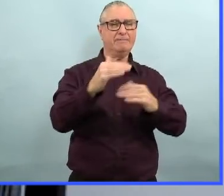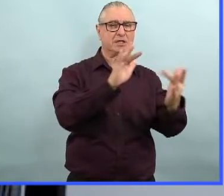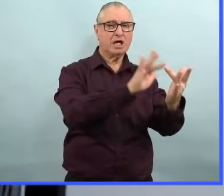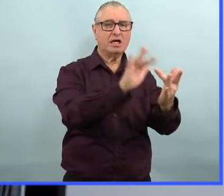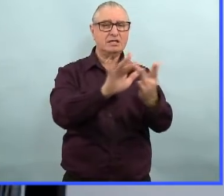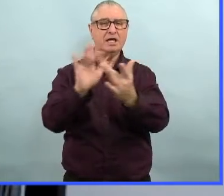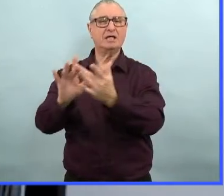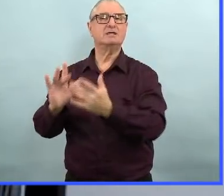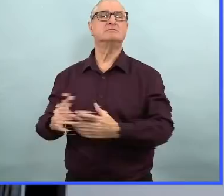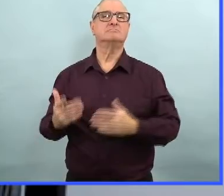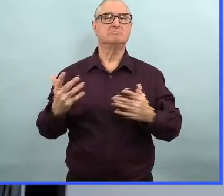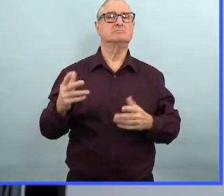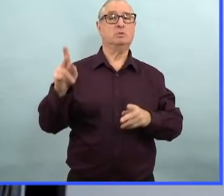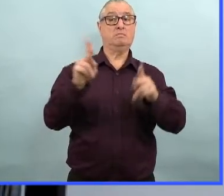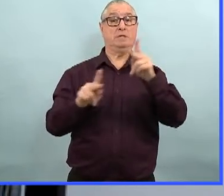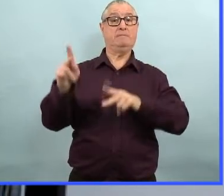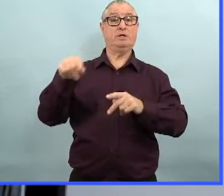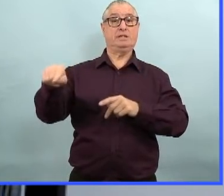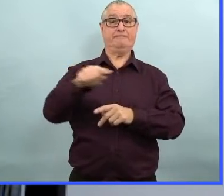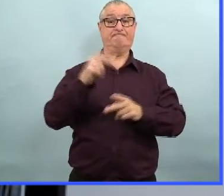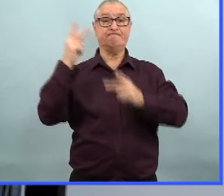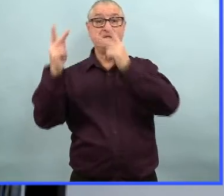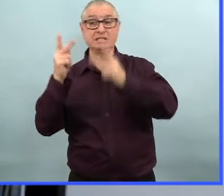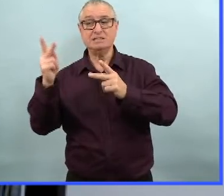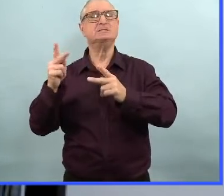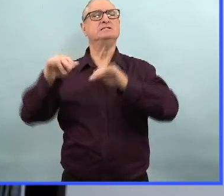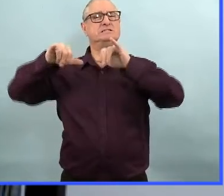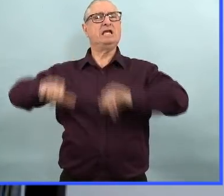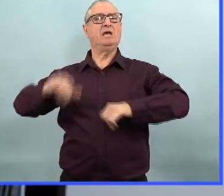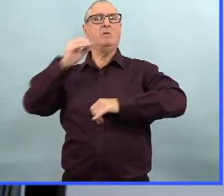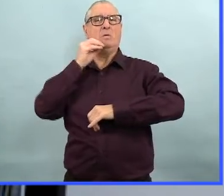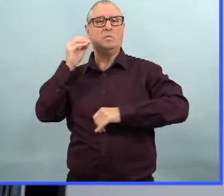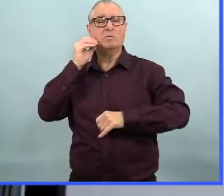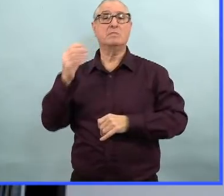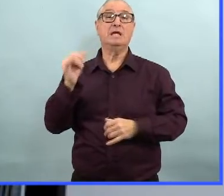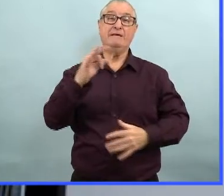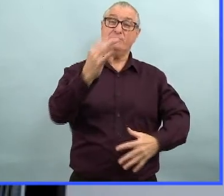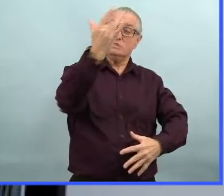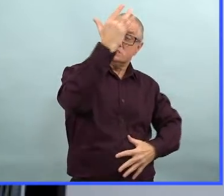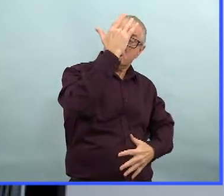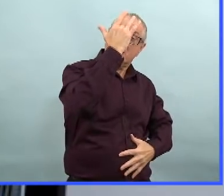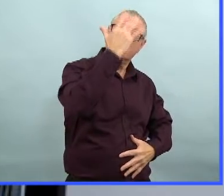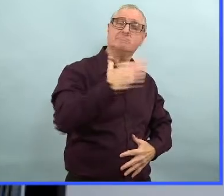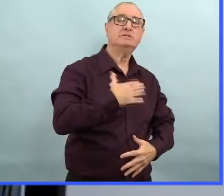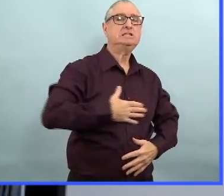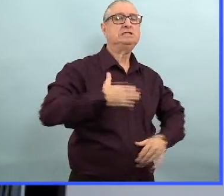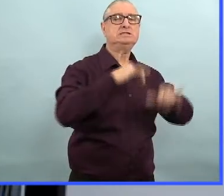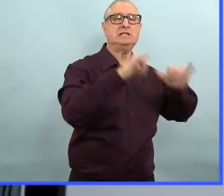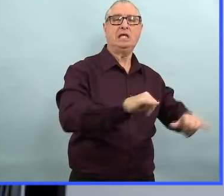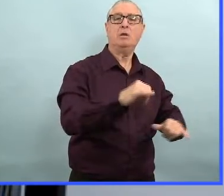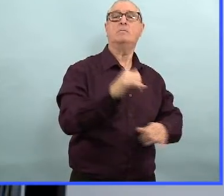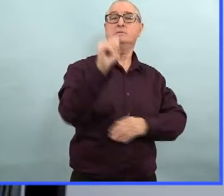you're sick all of these things will help us as a community to get closer to the end of the pandemic